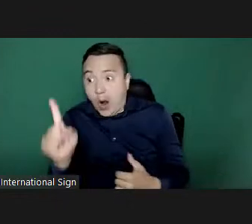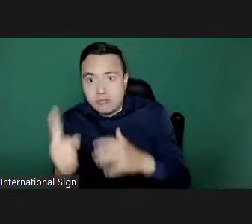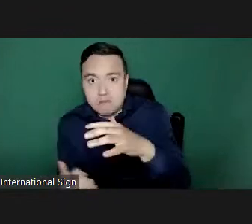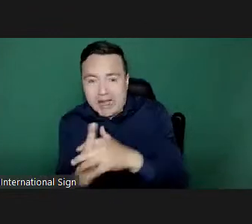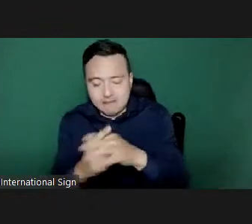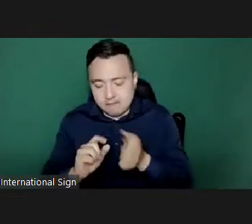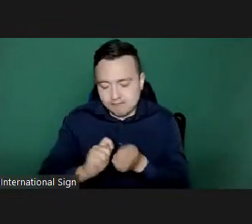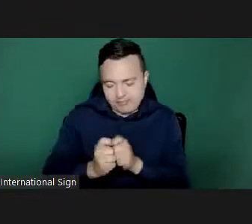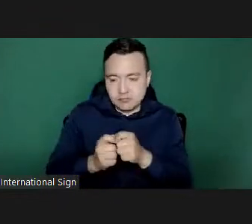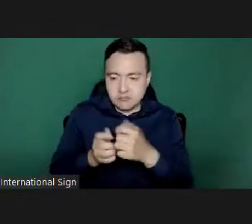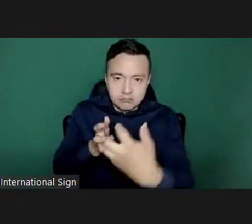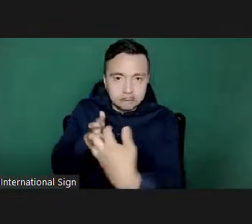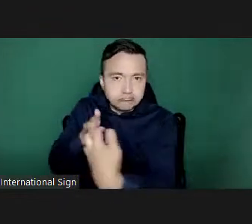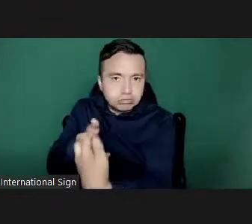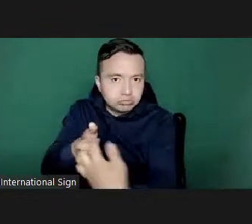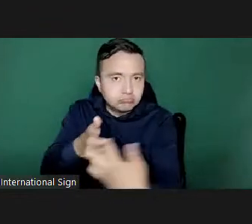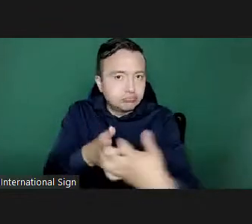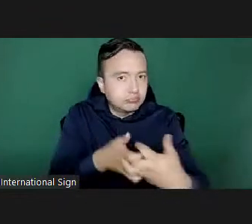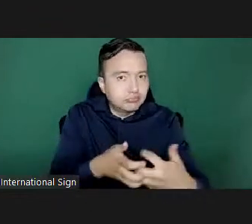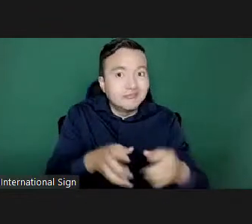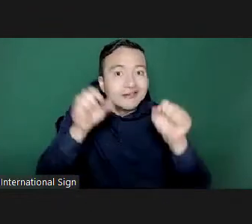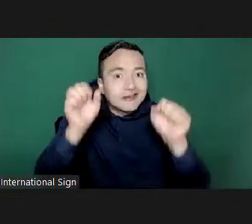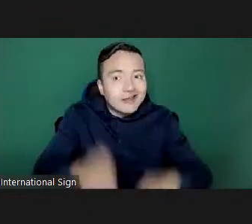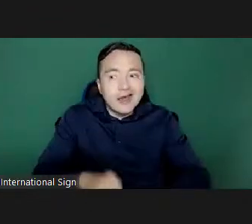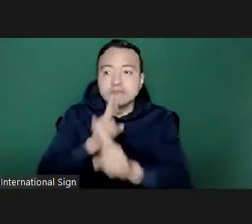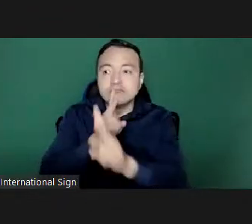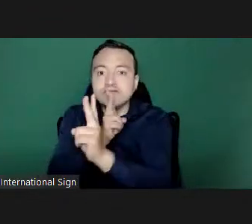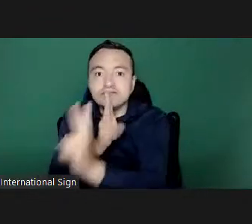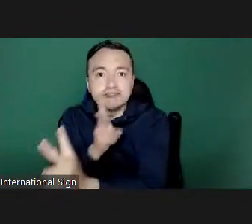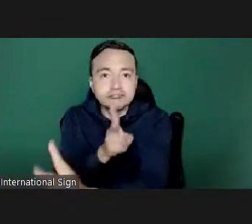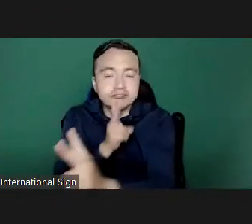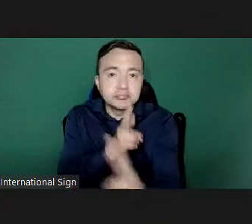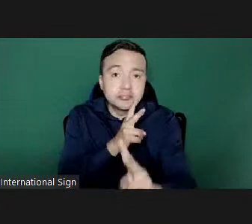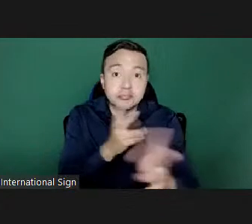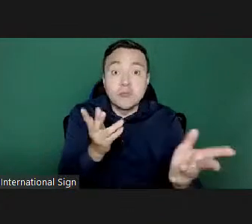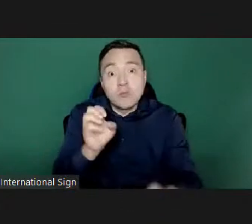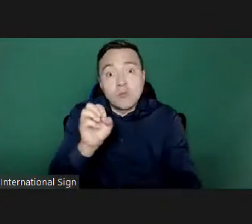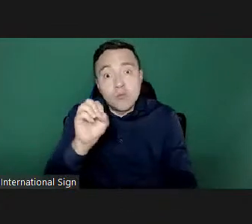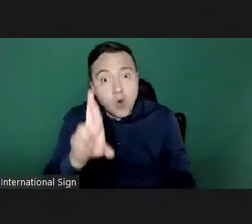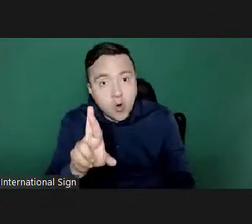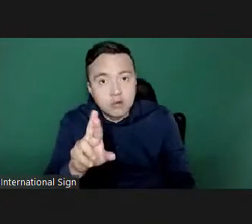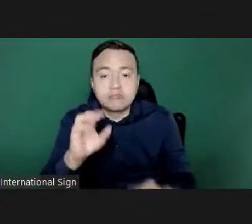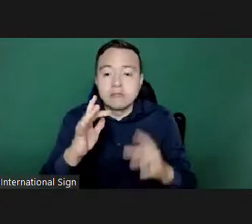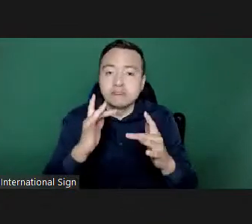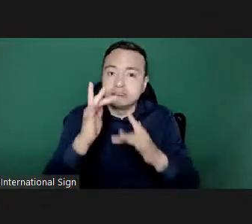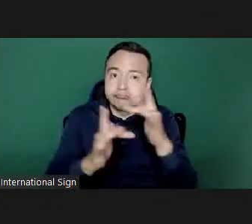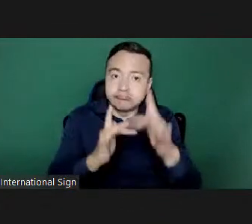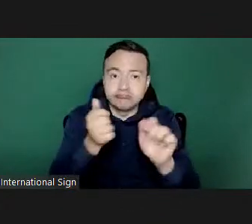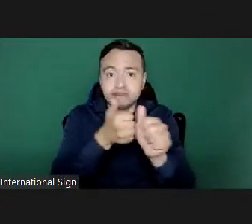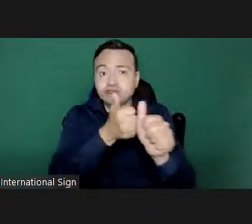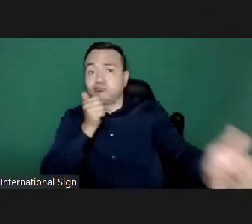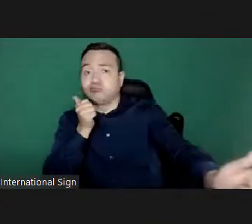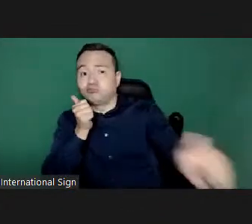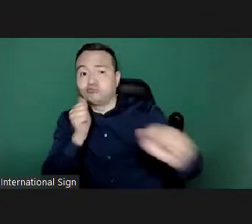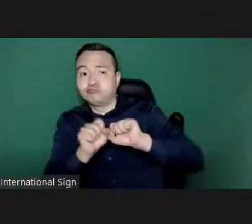telemedicine, training, tele-echo, and of course , the wellness component, which I mentioned earlier